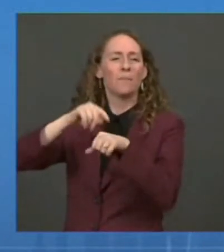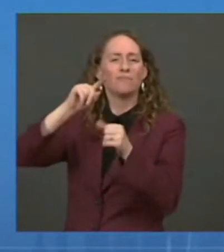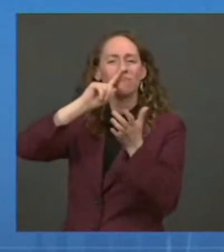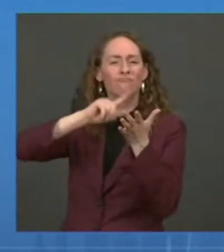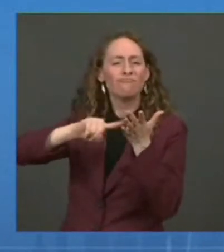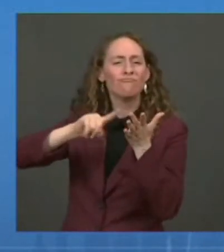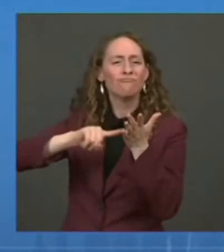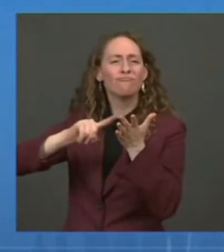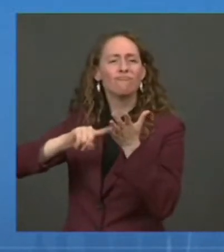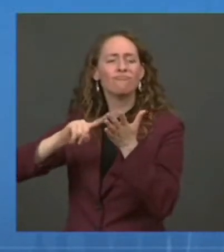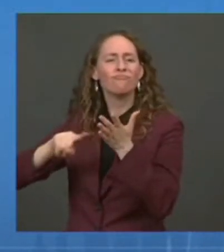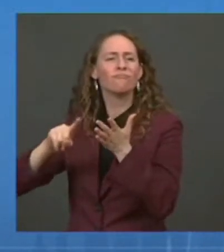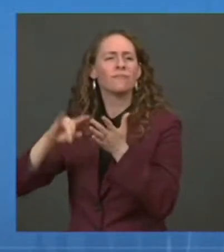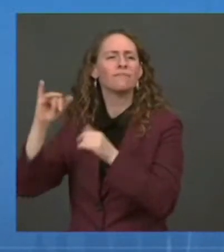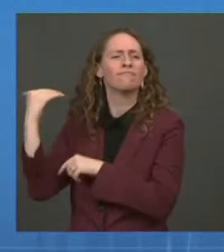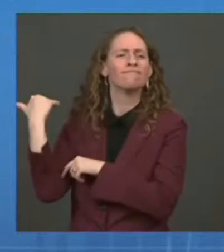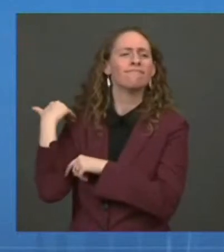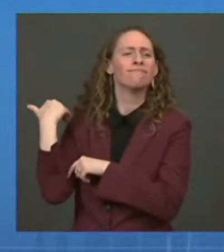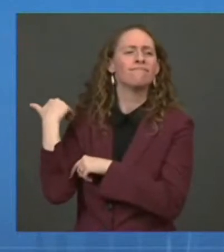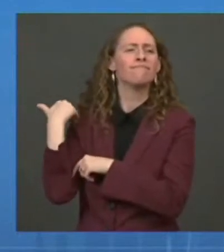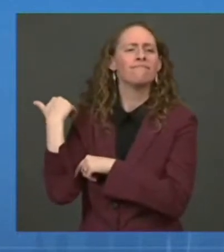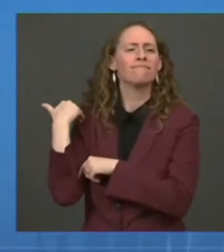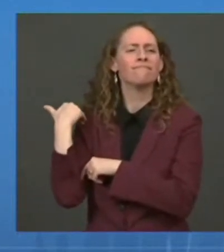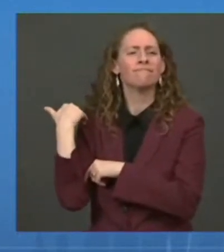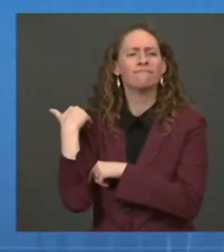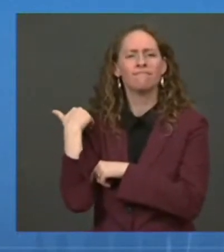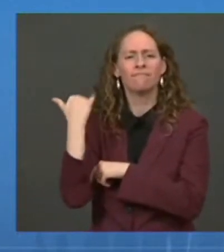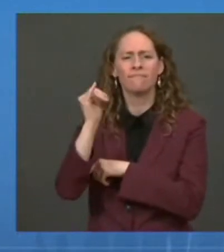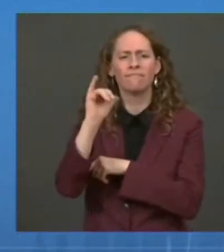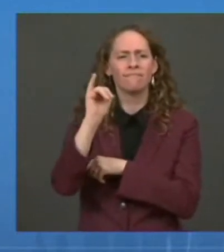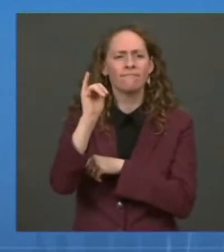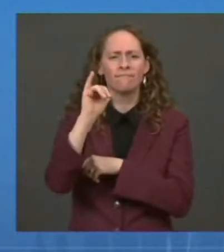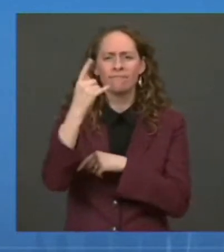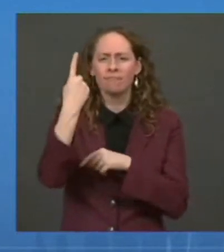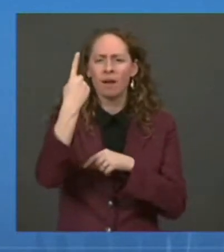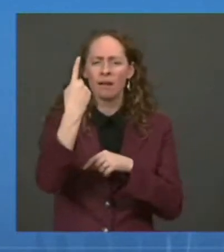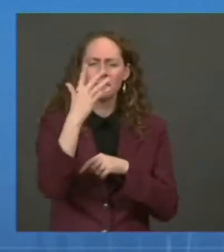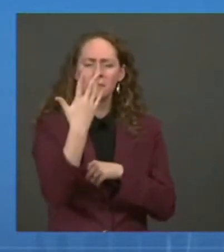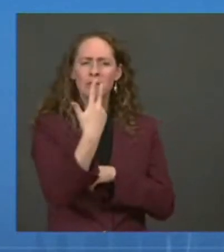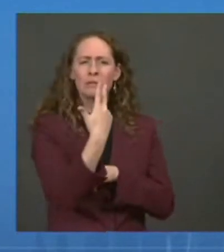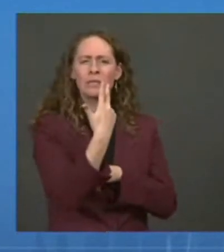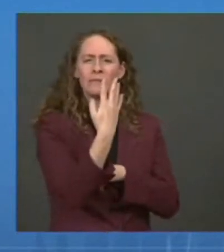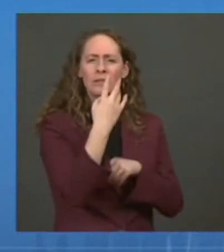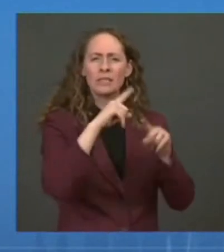TIME OF THAT PERCENTAGE YOU MIGHT RECALL MONTHS AGO WHEN WE